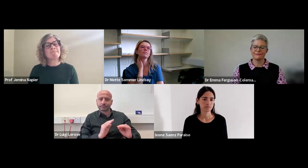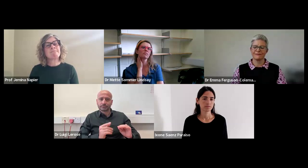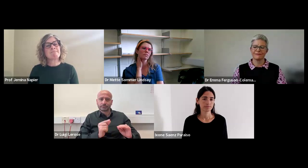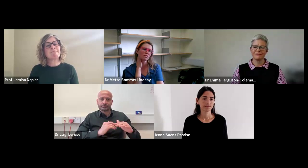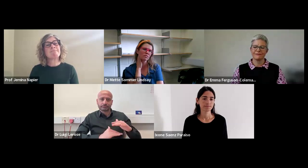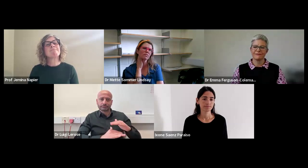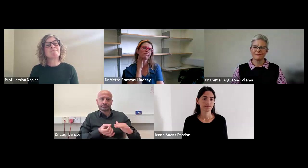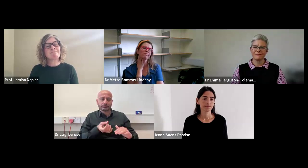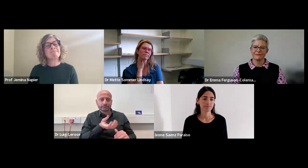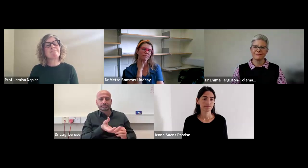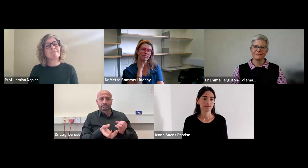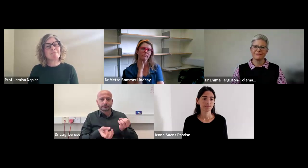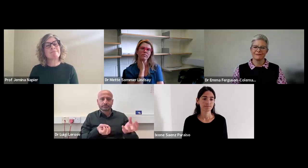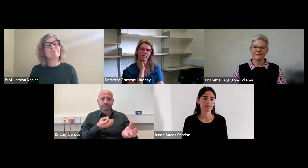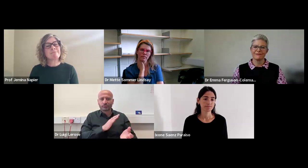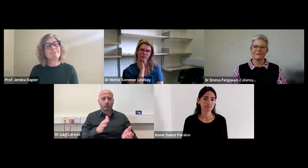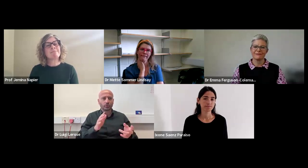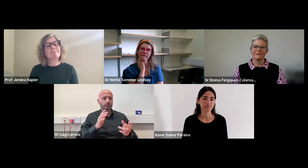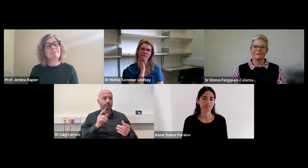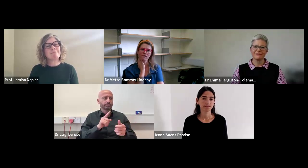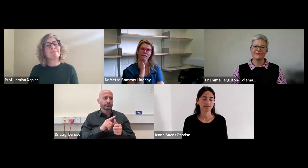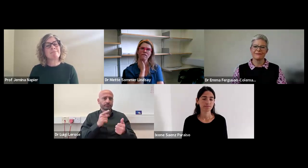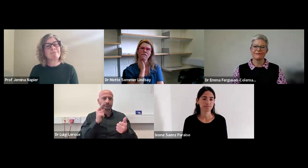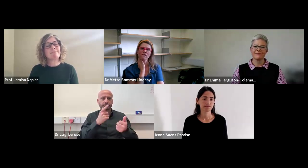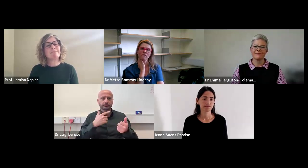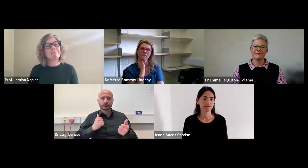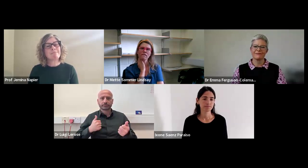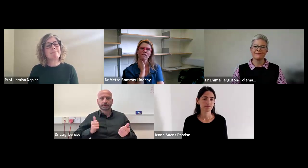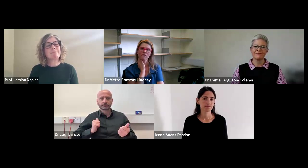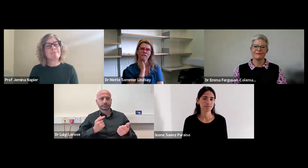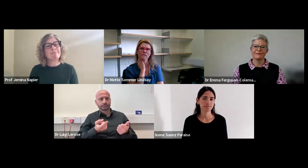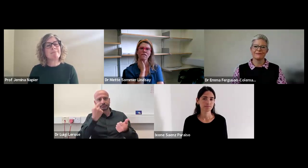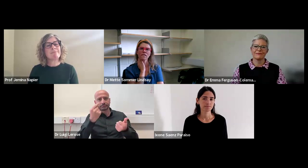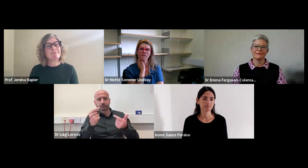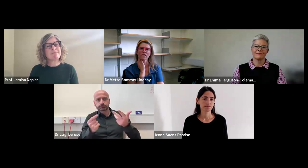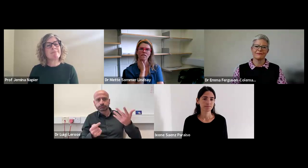drip drip effect, you can educate those outside your own field so that we can then access those